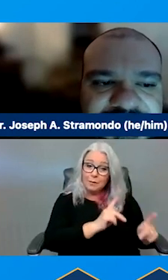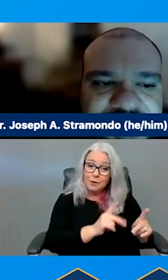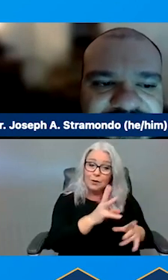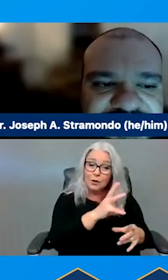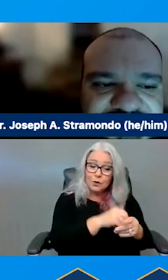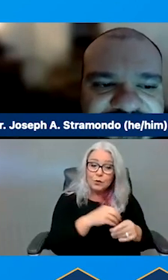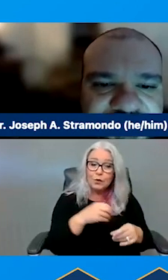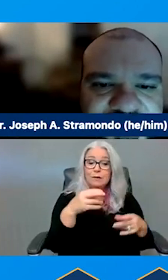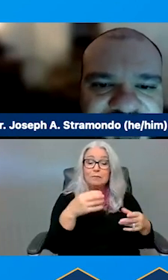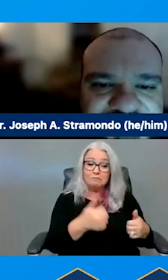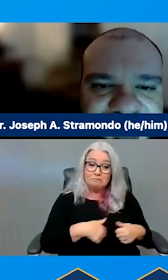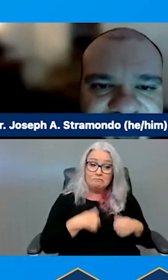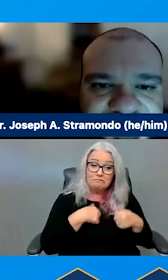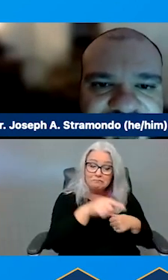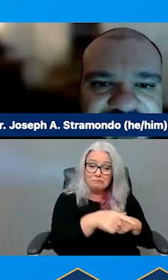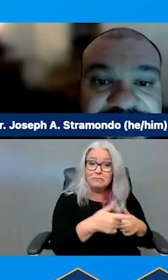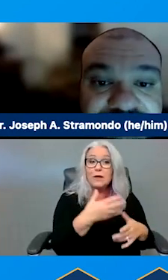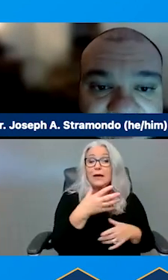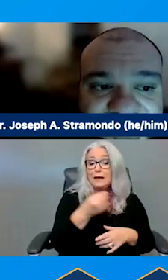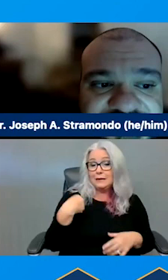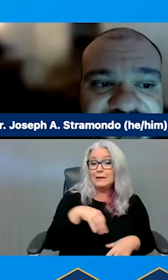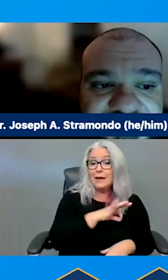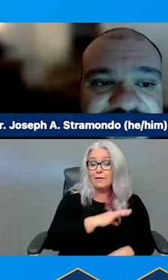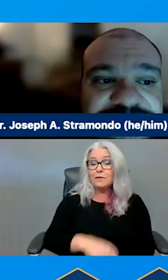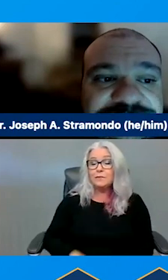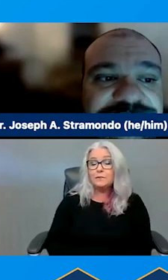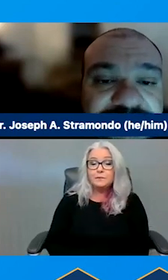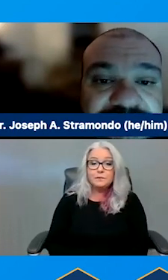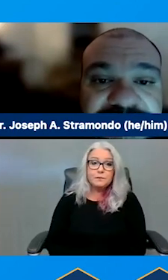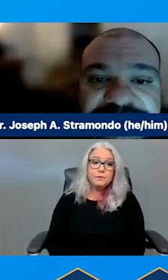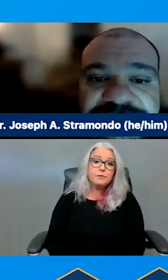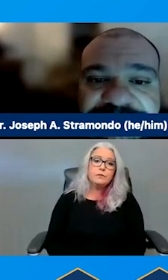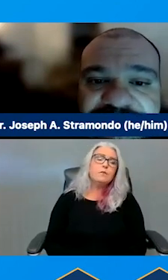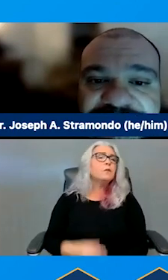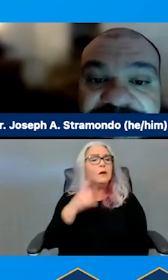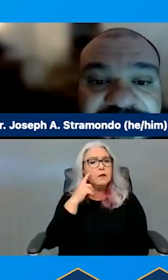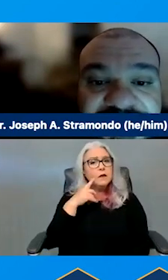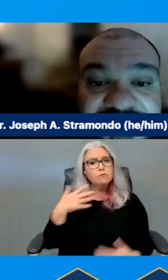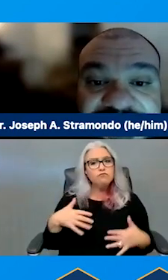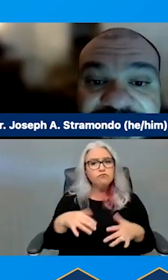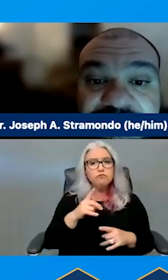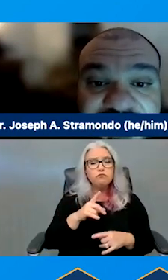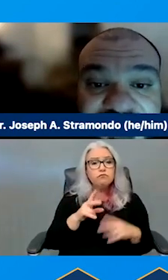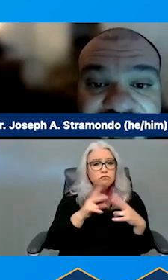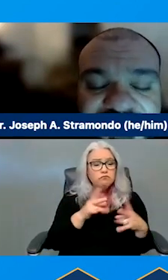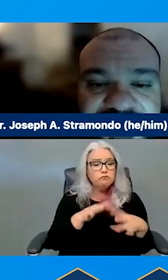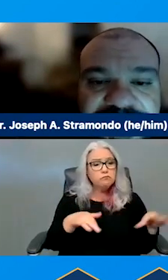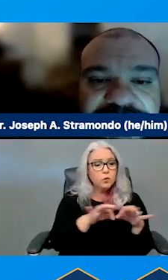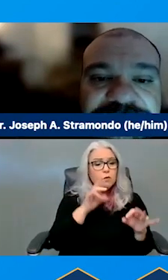so I want to suggest that while these were important and good things to do in sort of a